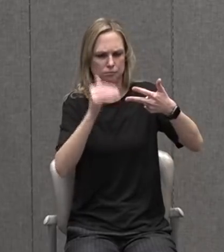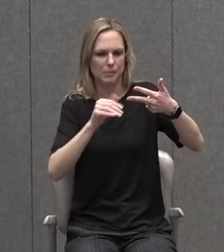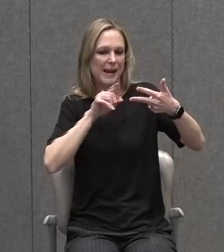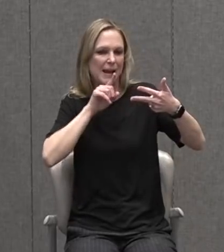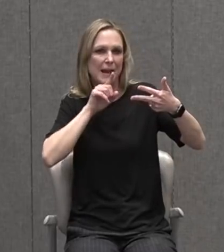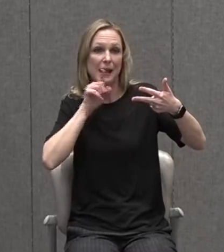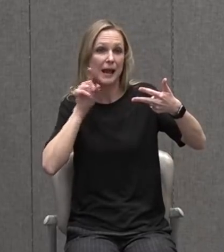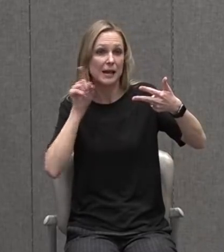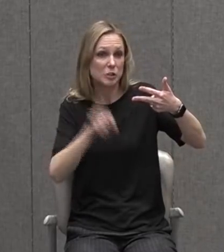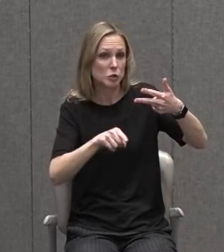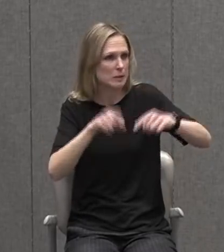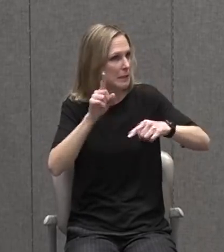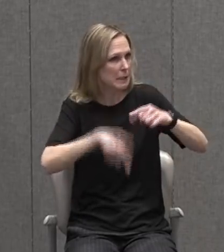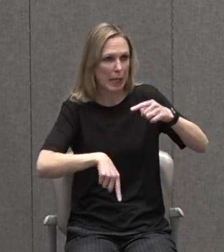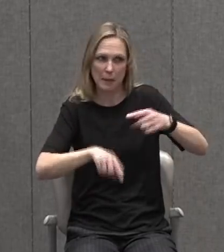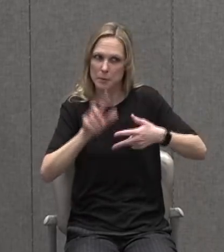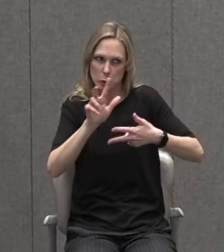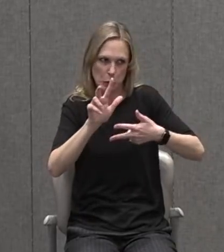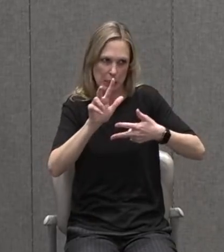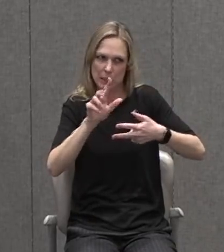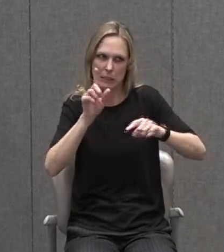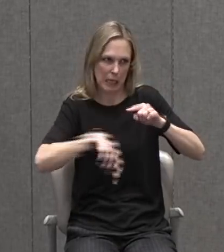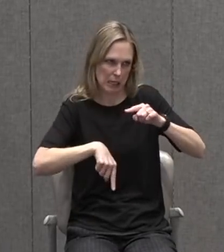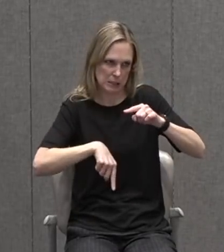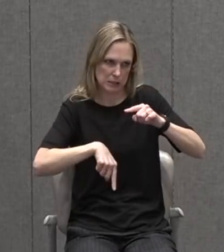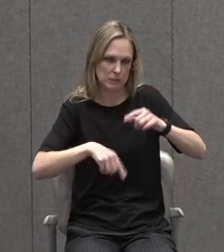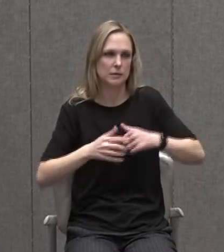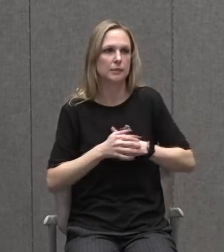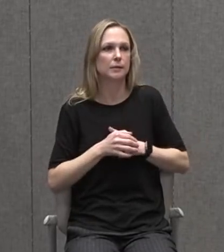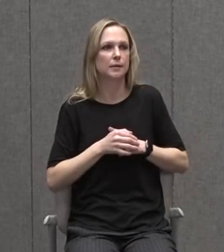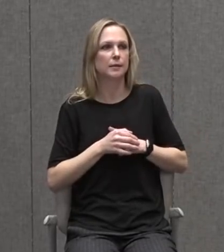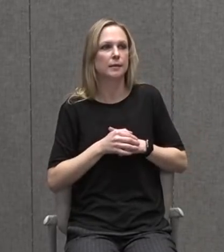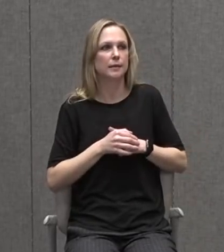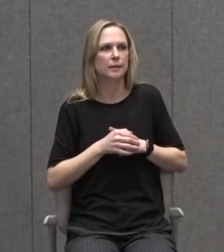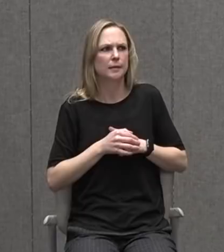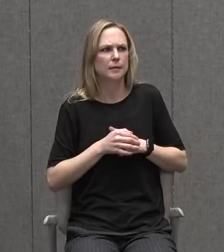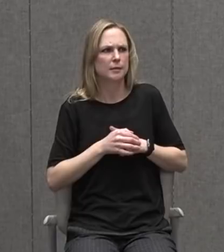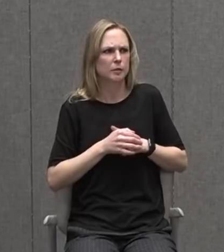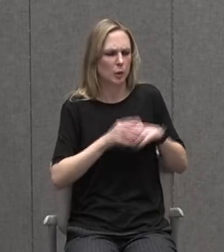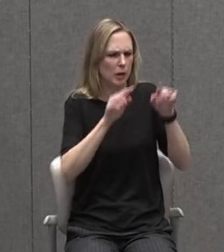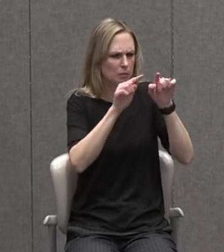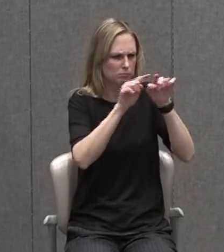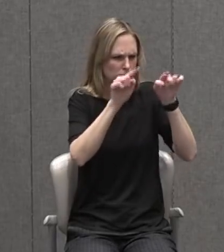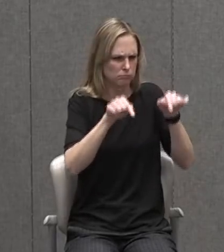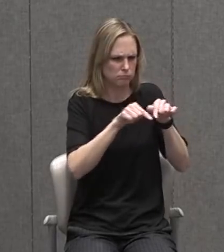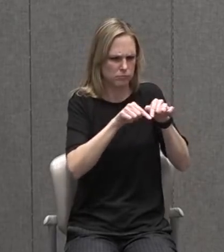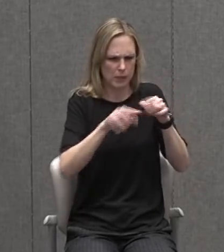that's where our little issue comes up on. So then I have something plus something, times something